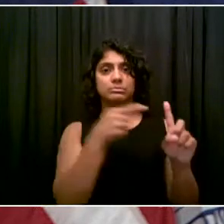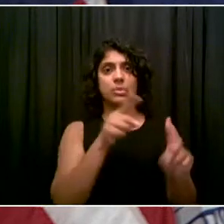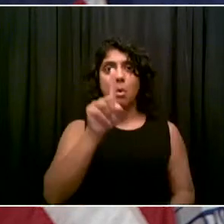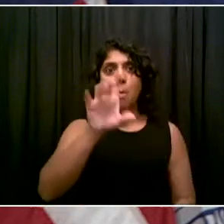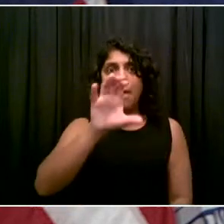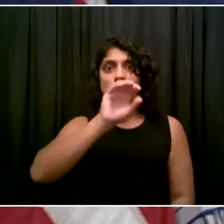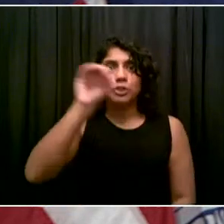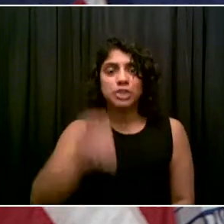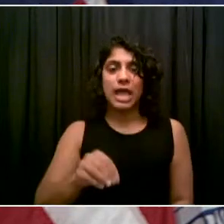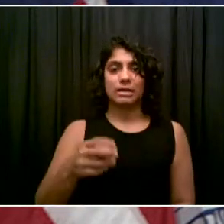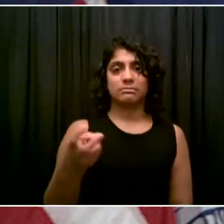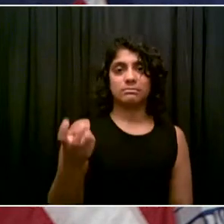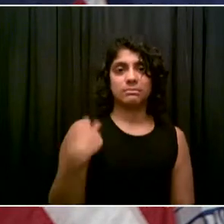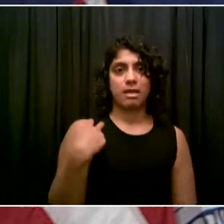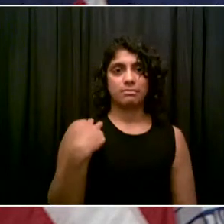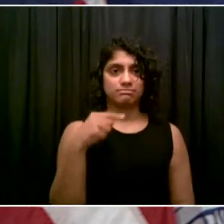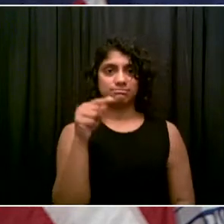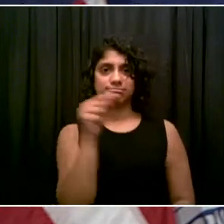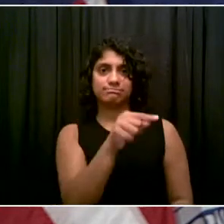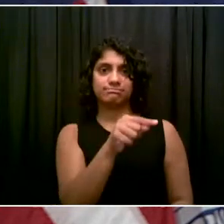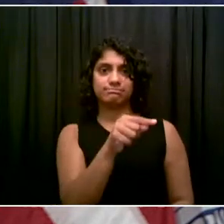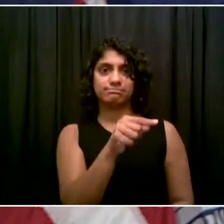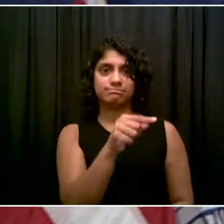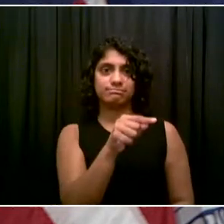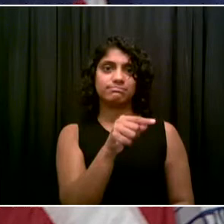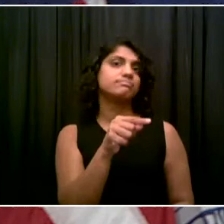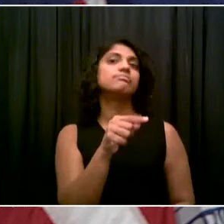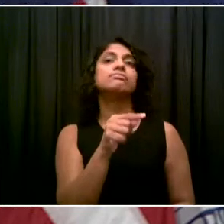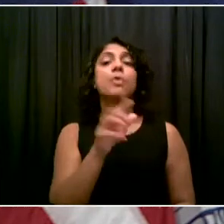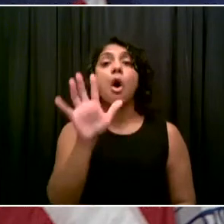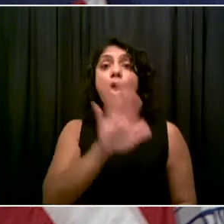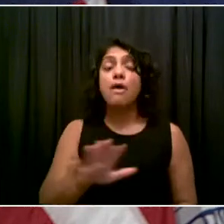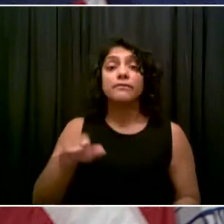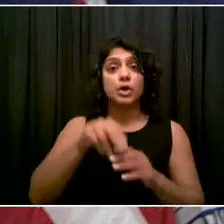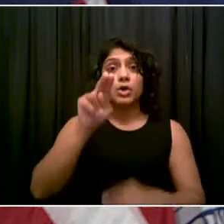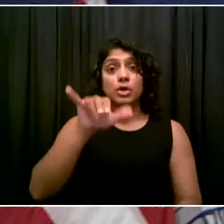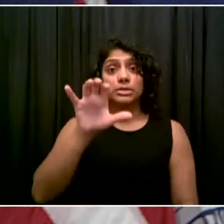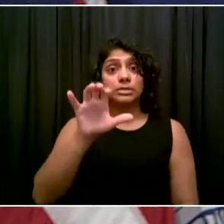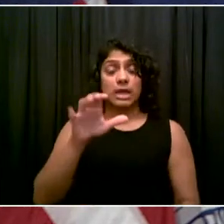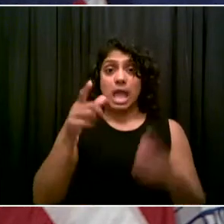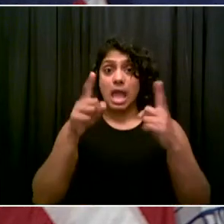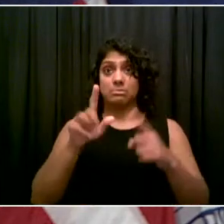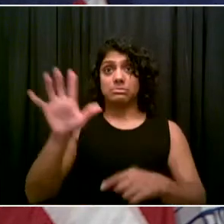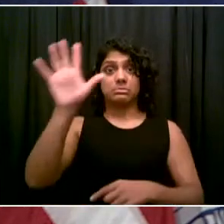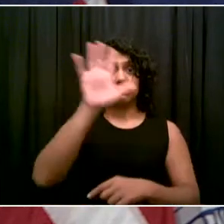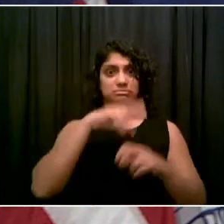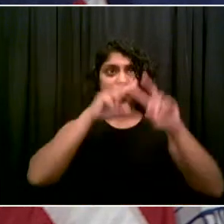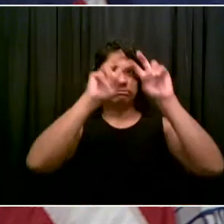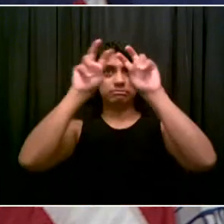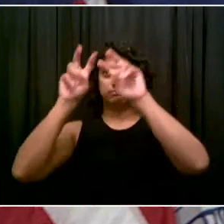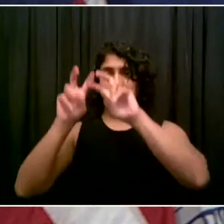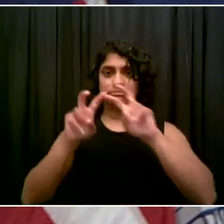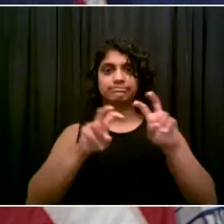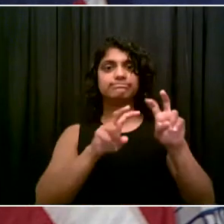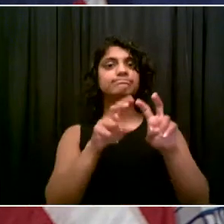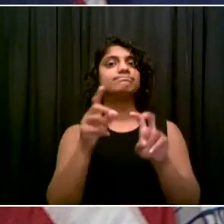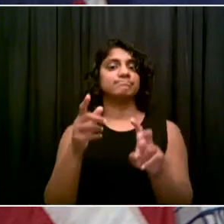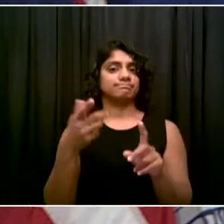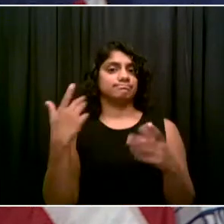GANG TAKEDOWNS.